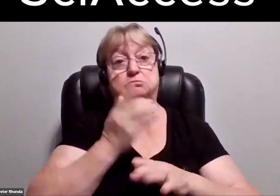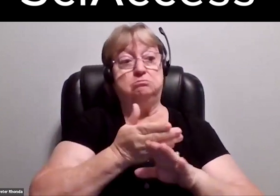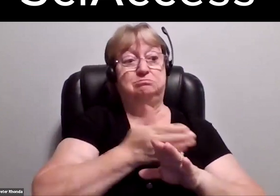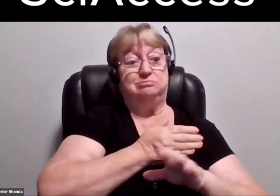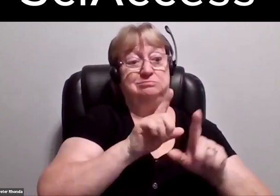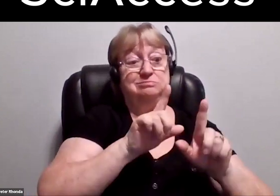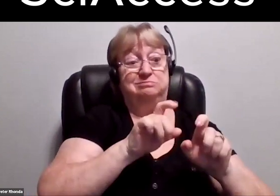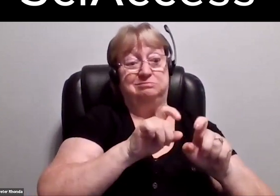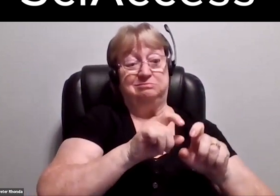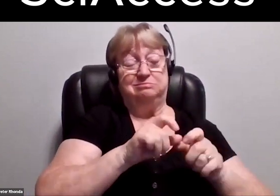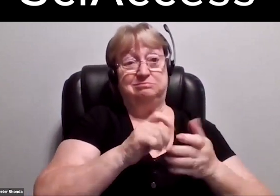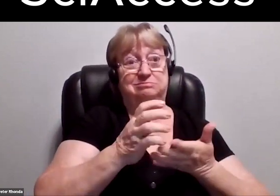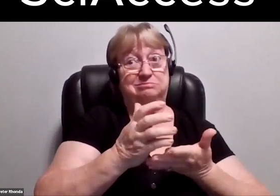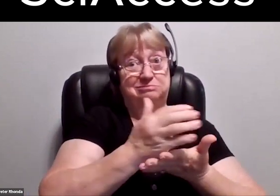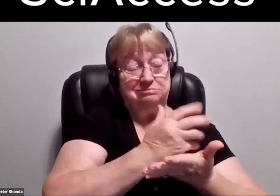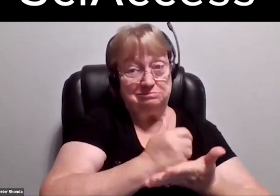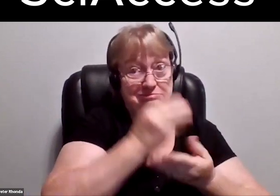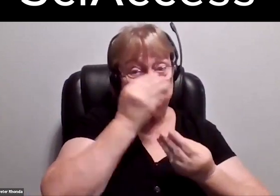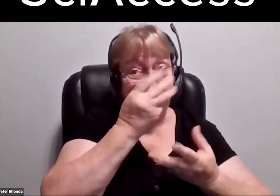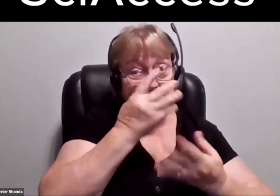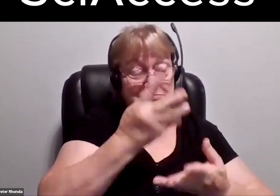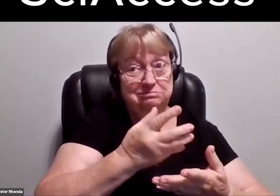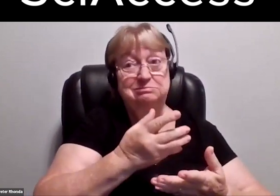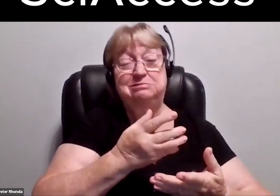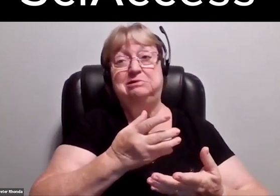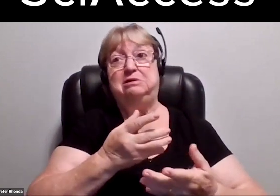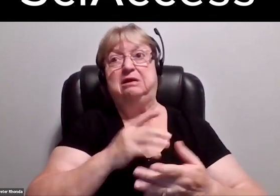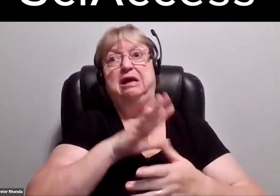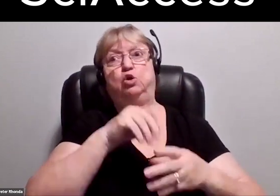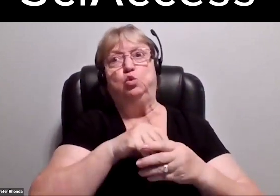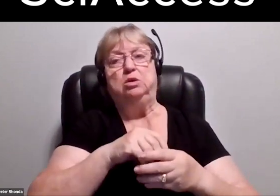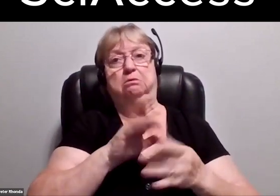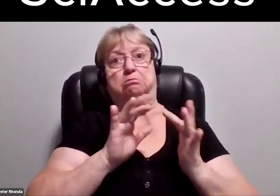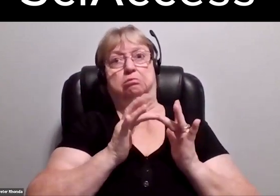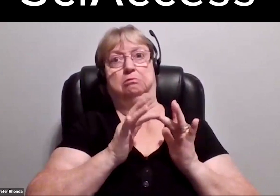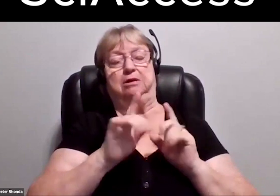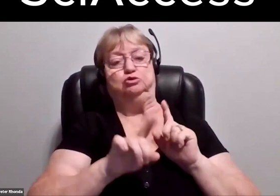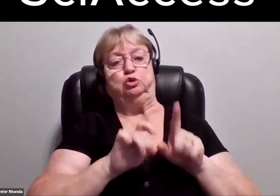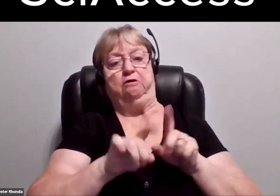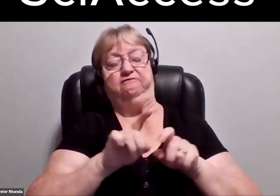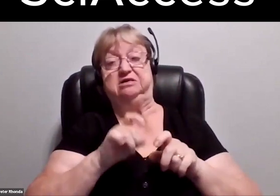including a number of accessible online surveys. We do in-person interviews.